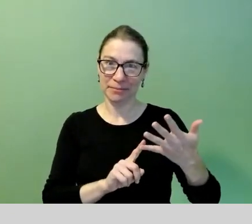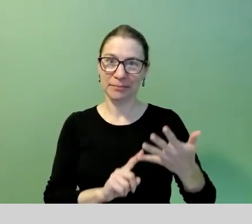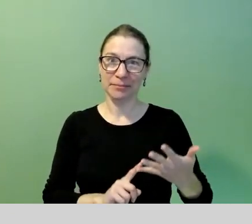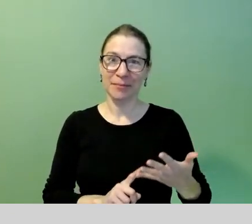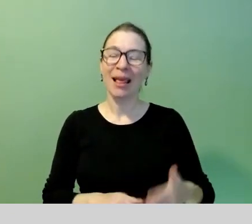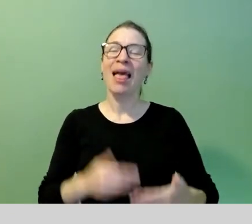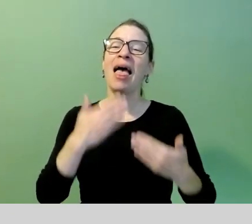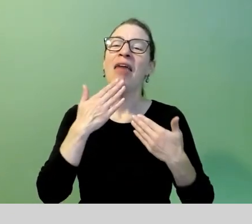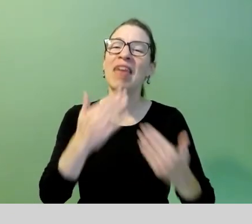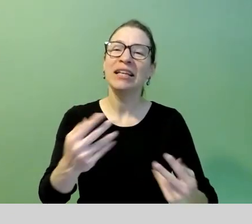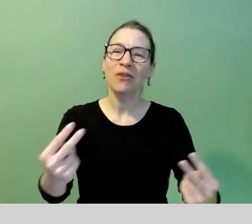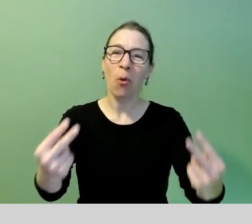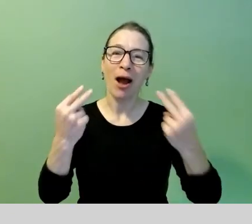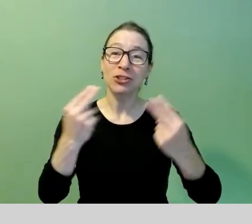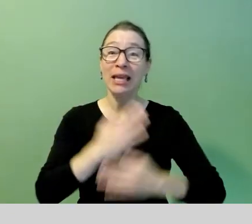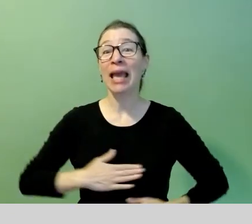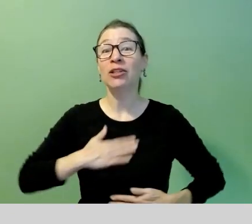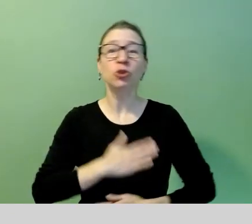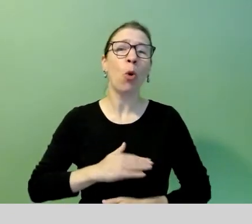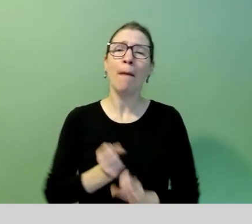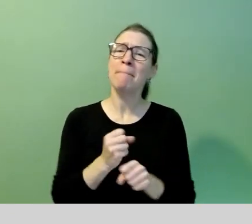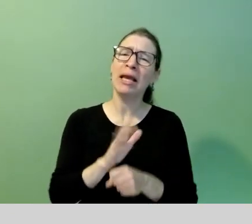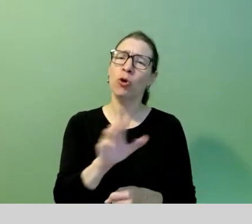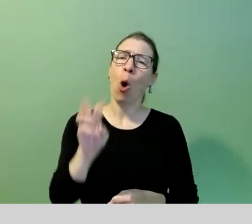Thanks for watching and enjoy cooking up your own video games